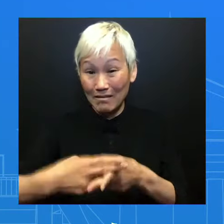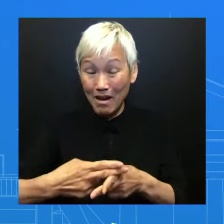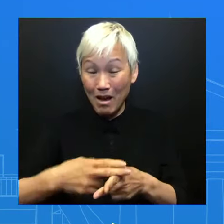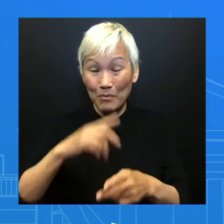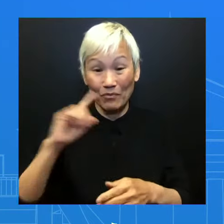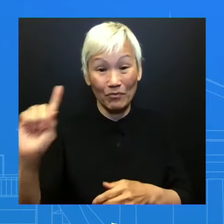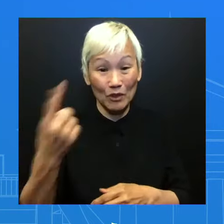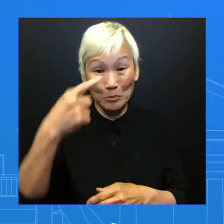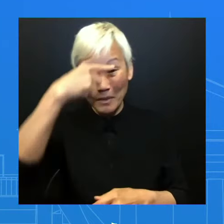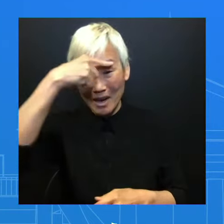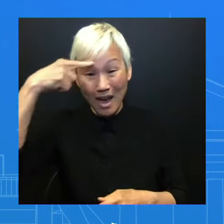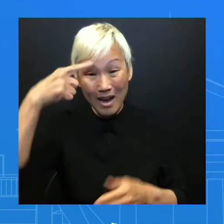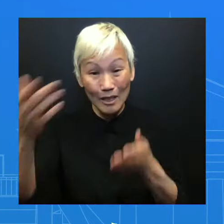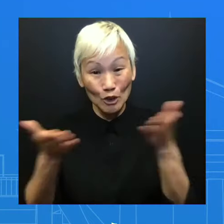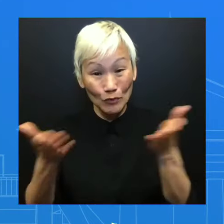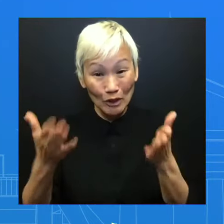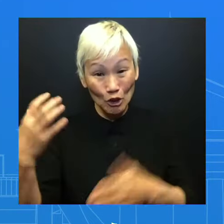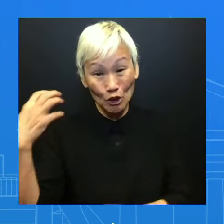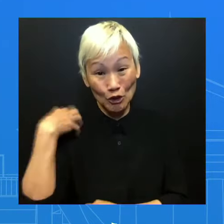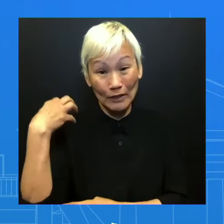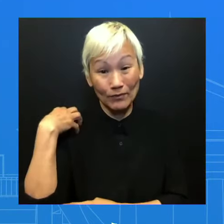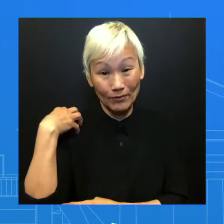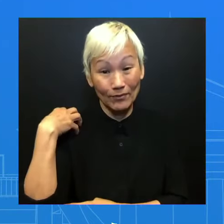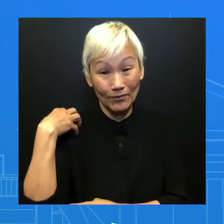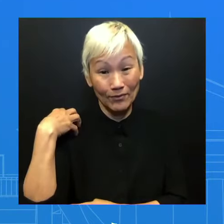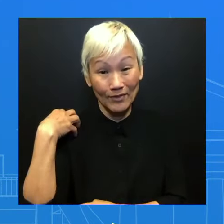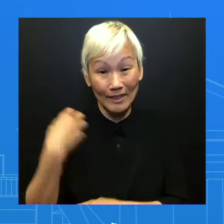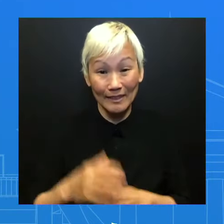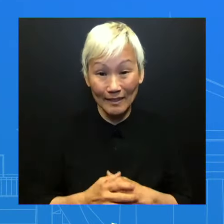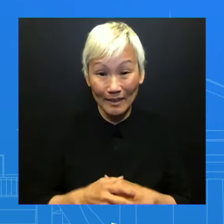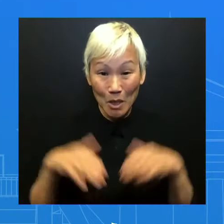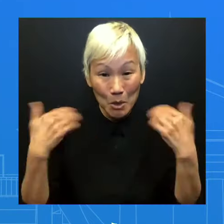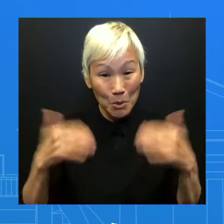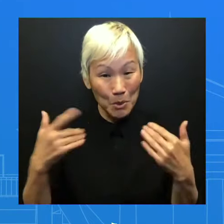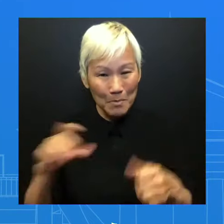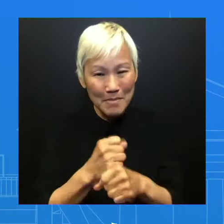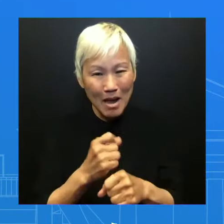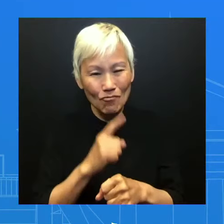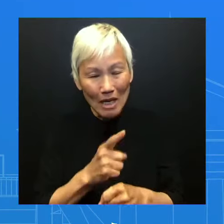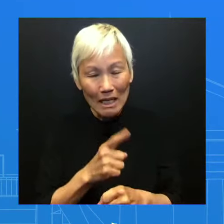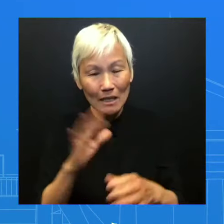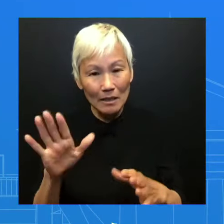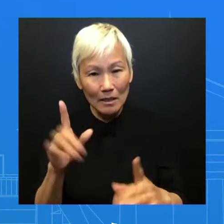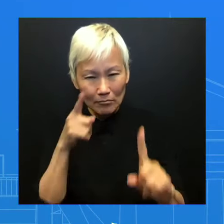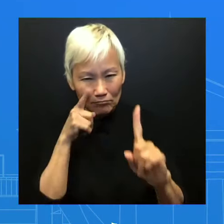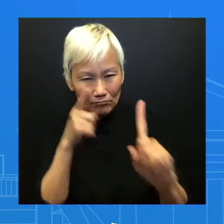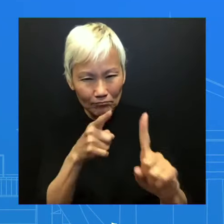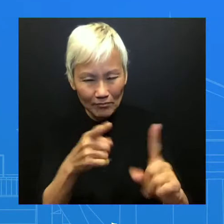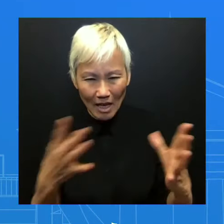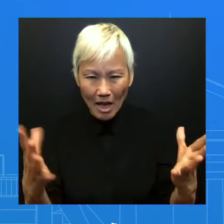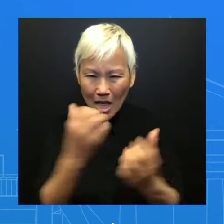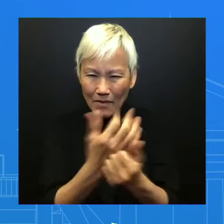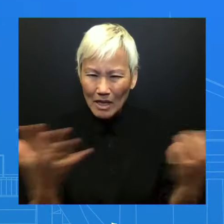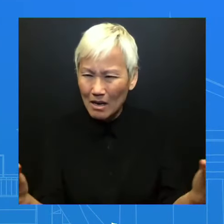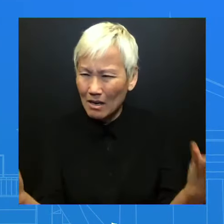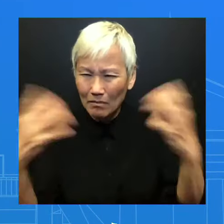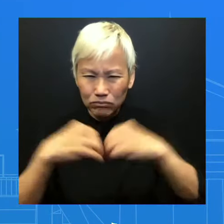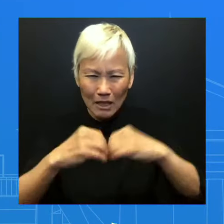helping make our armed forces more inclusive, including through the video he recorded three years ago, just after the murder of George Floyd